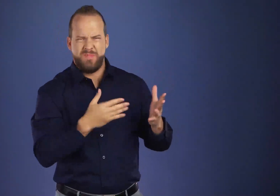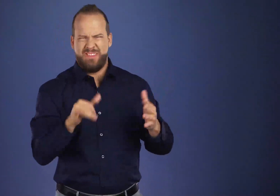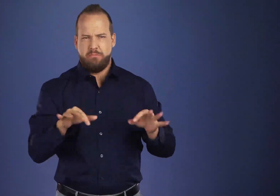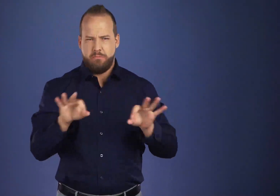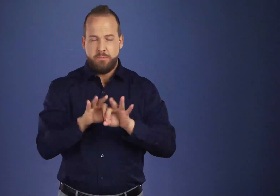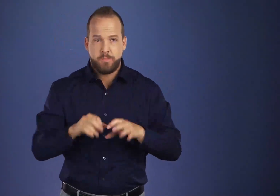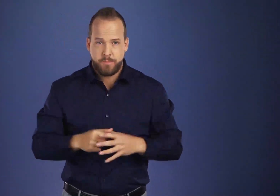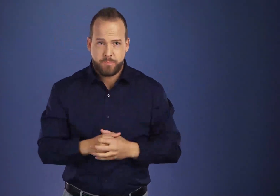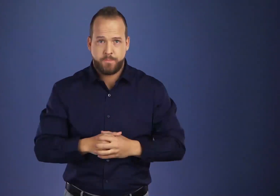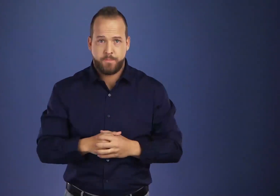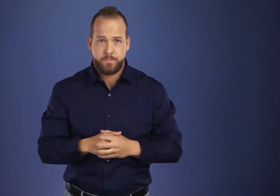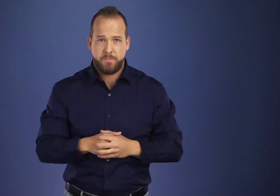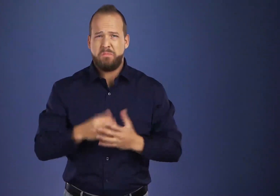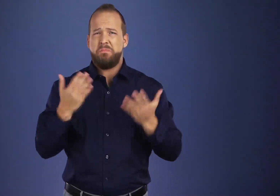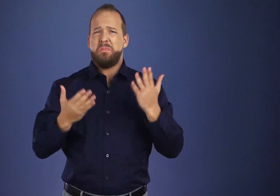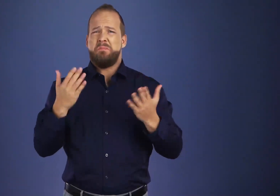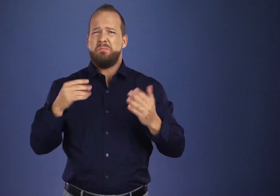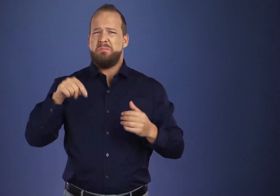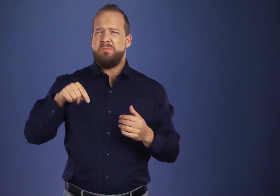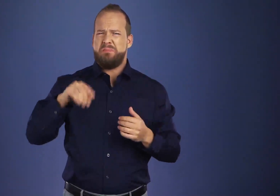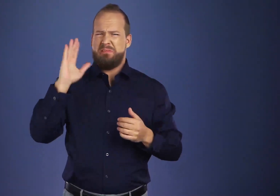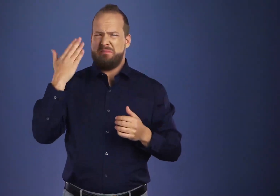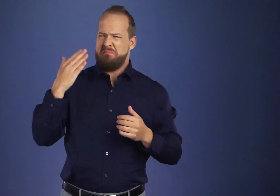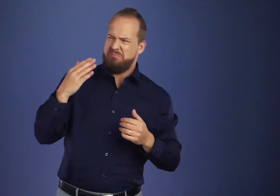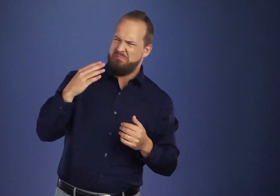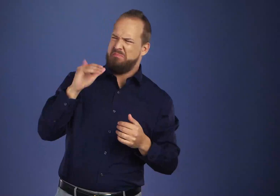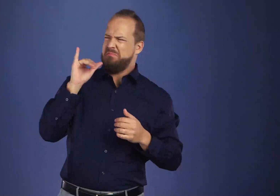Maybe this all sounds mysterious and remote,